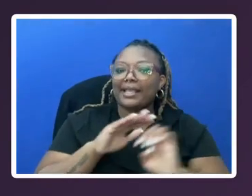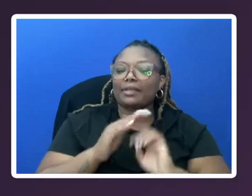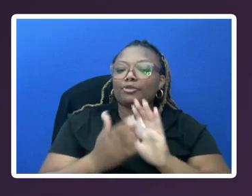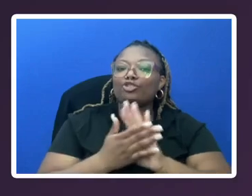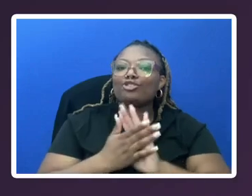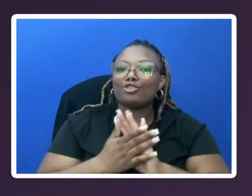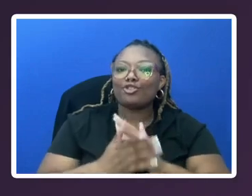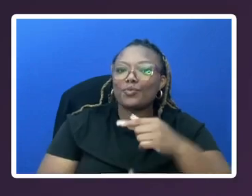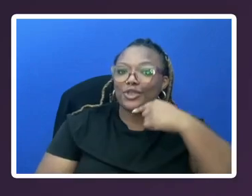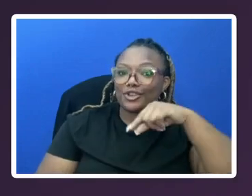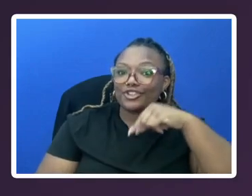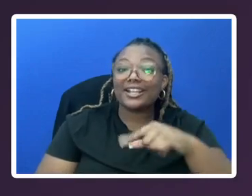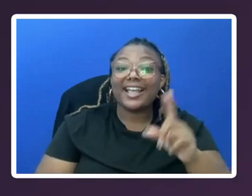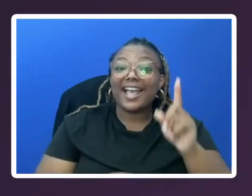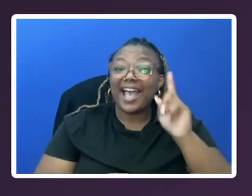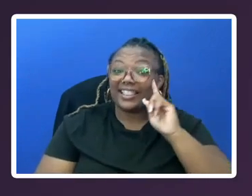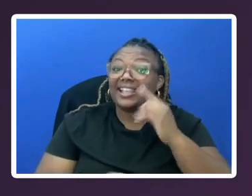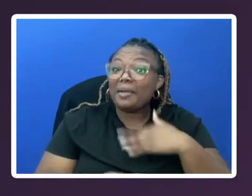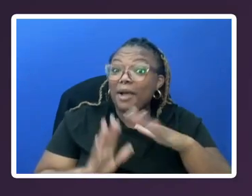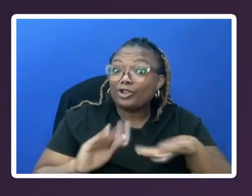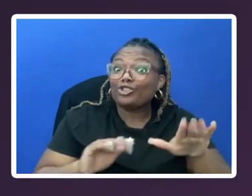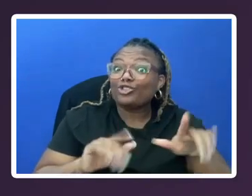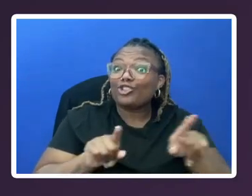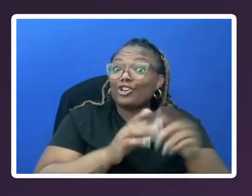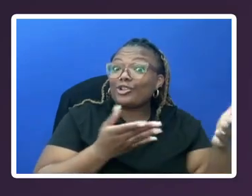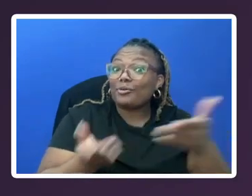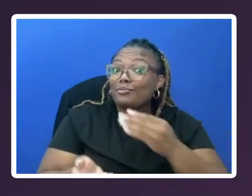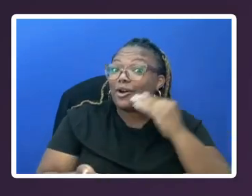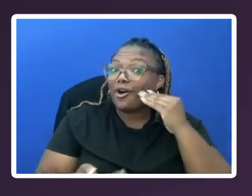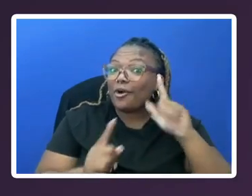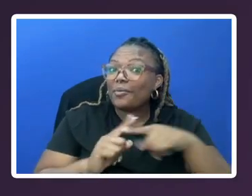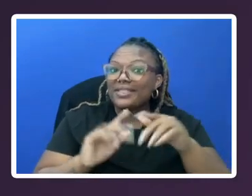brought those home, you know, when they were in elementary school. So, that really hasn't gone